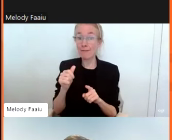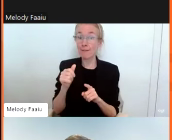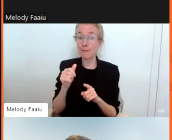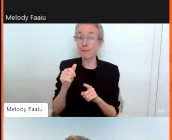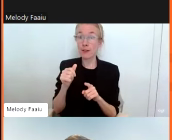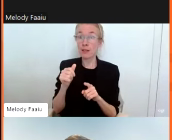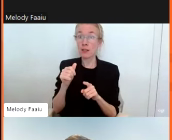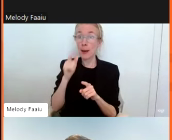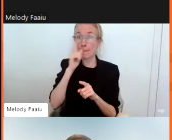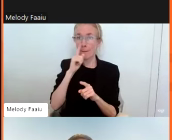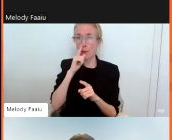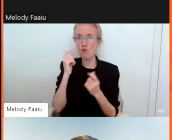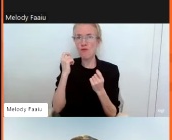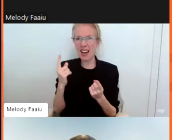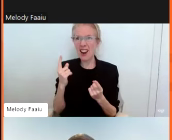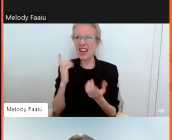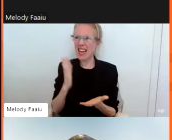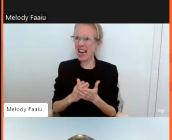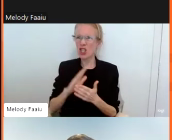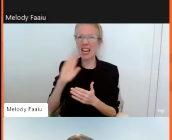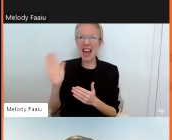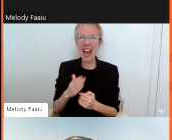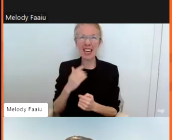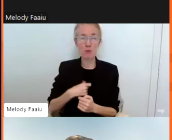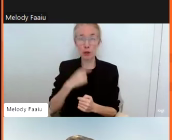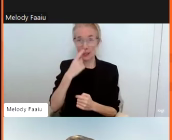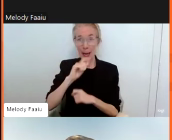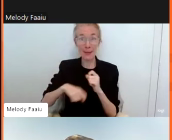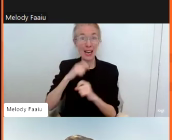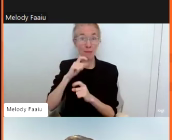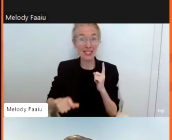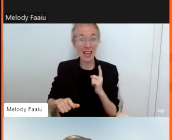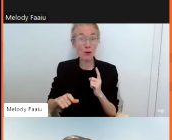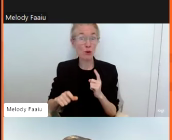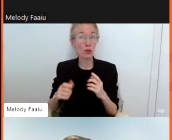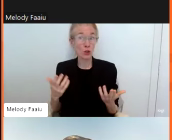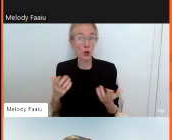likely to become people with disabilities themselves, then we think that